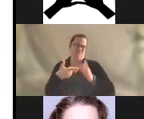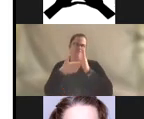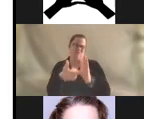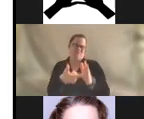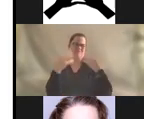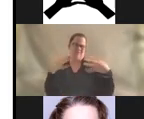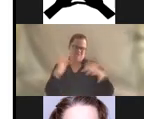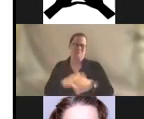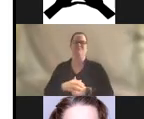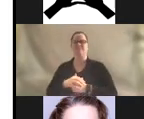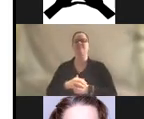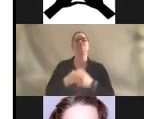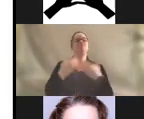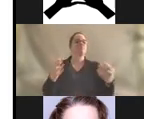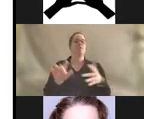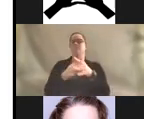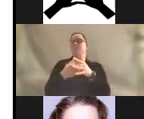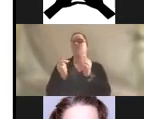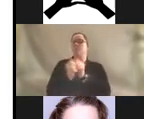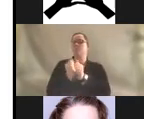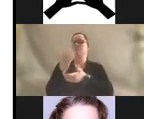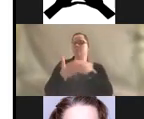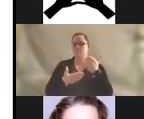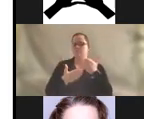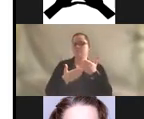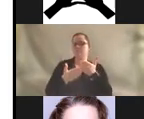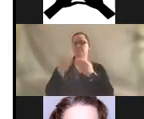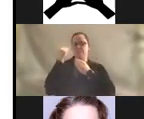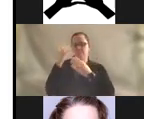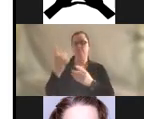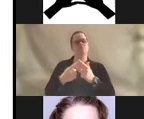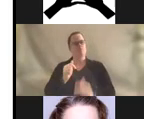So, I'll just start with a little bit of information about me.